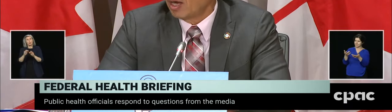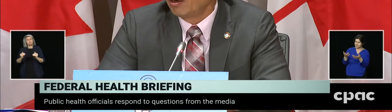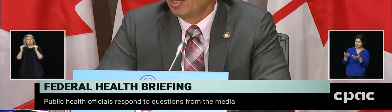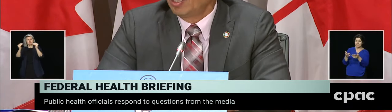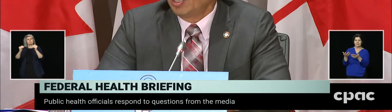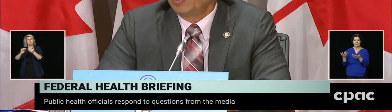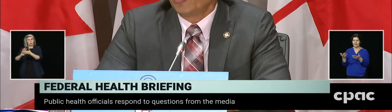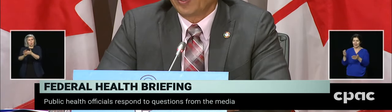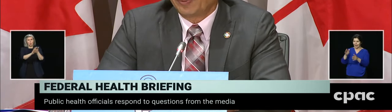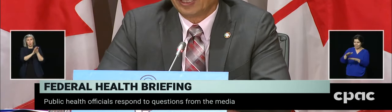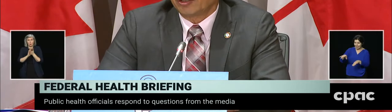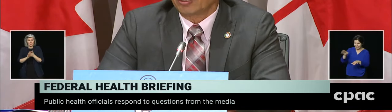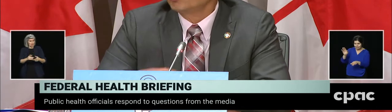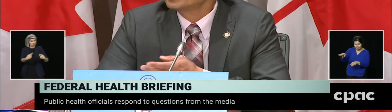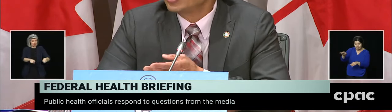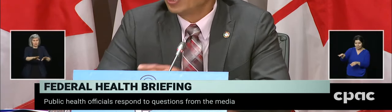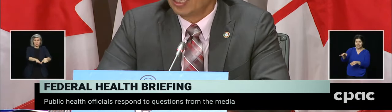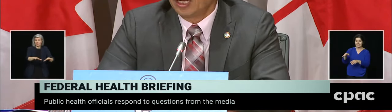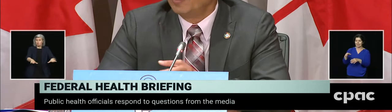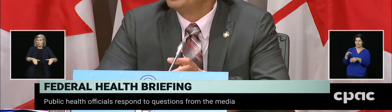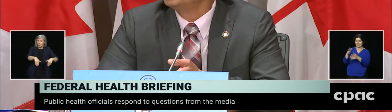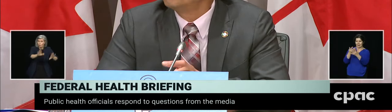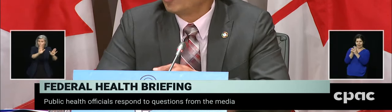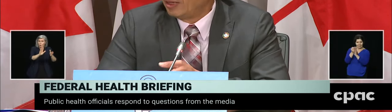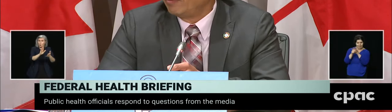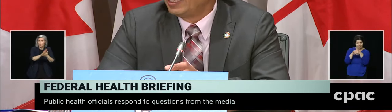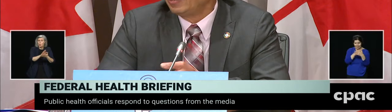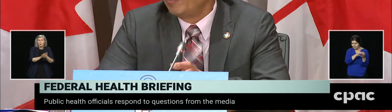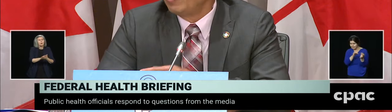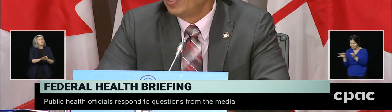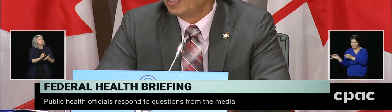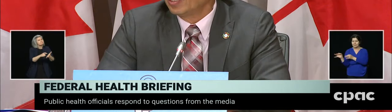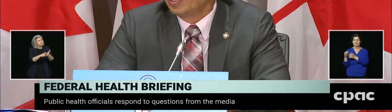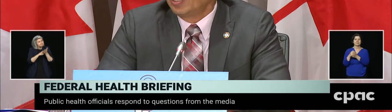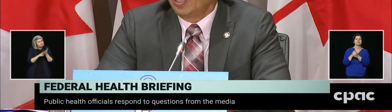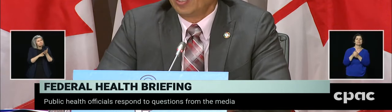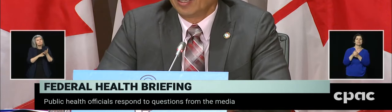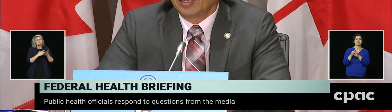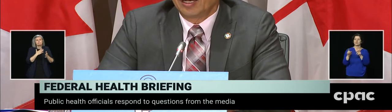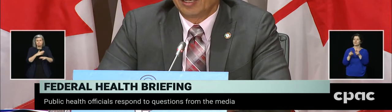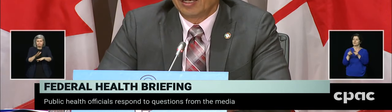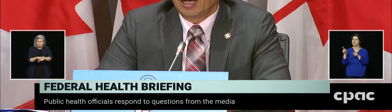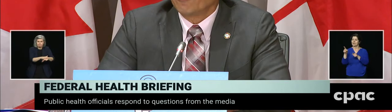IMPORTANT TO REALLY SAY IT'S